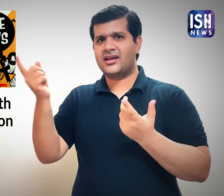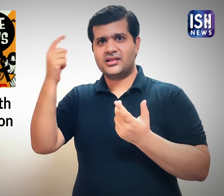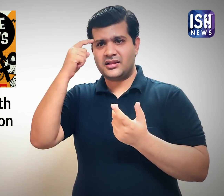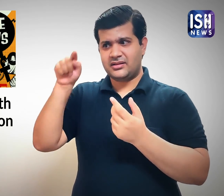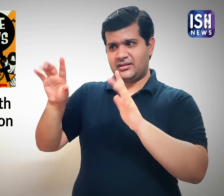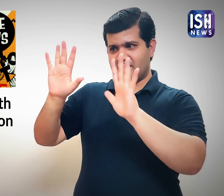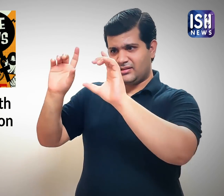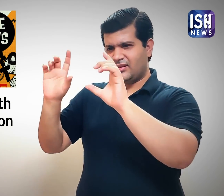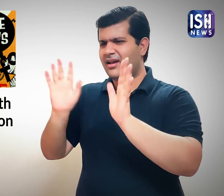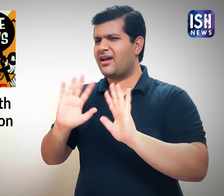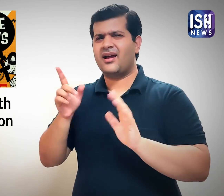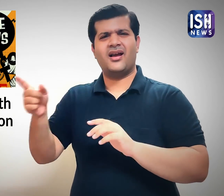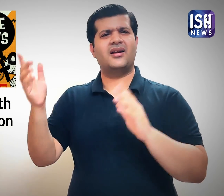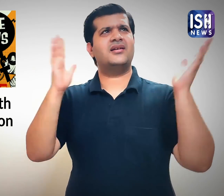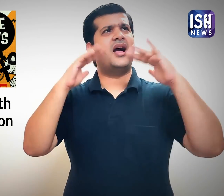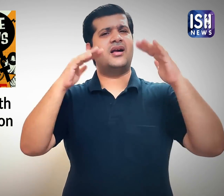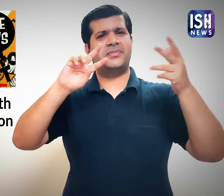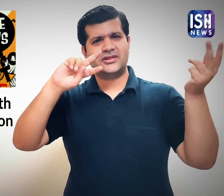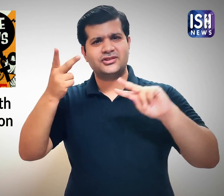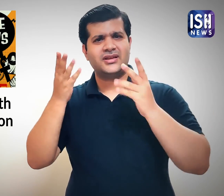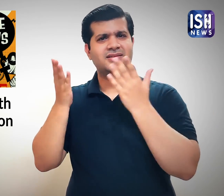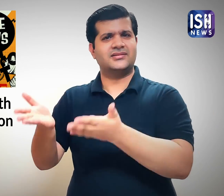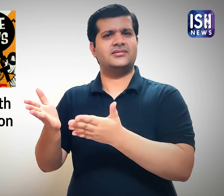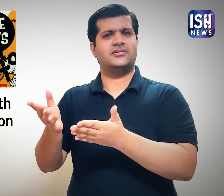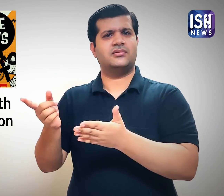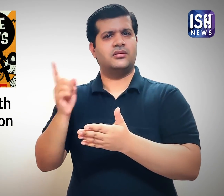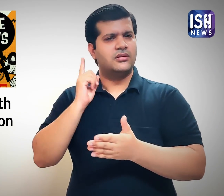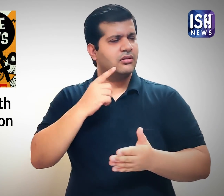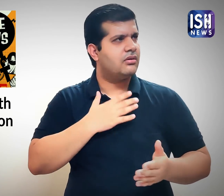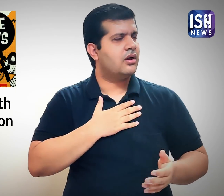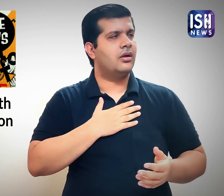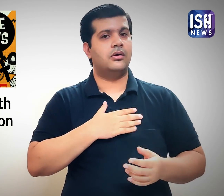The symptoms were due to climate change.